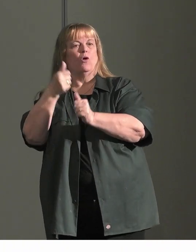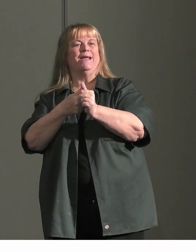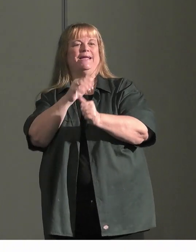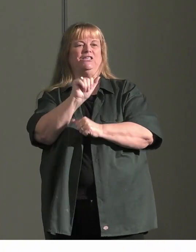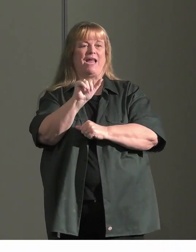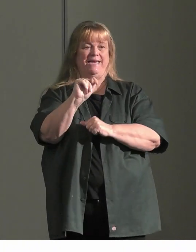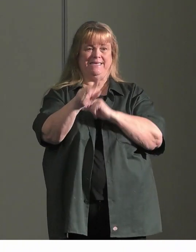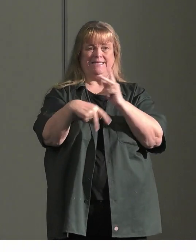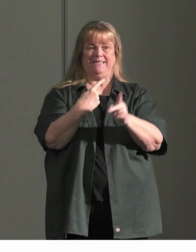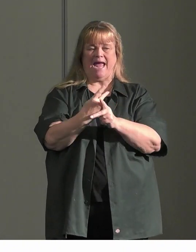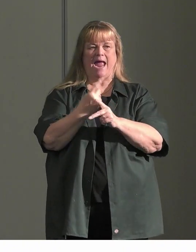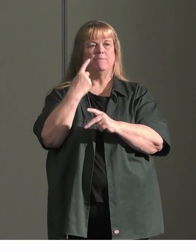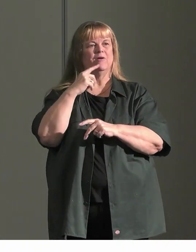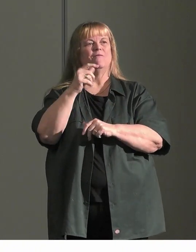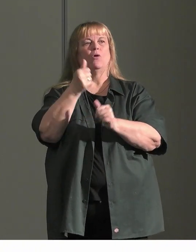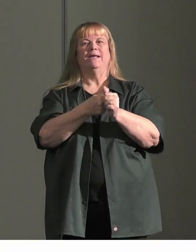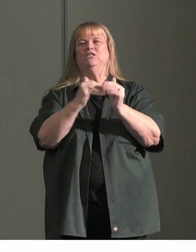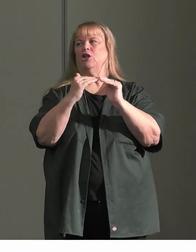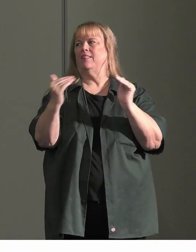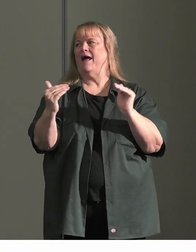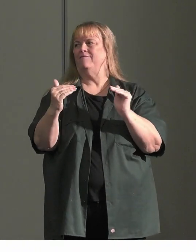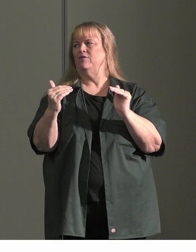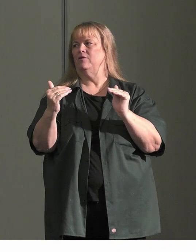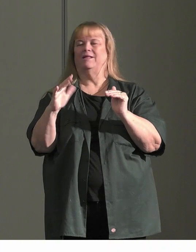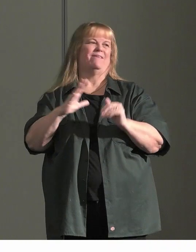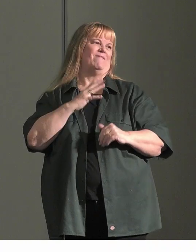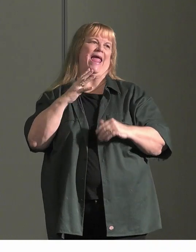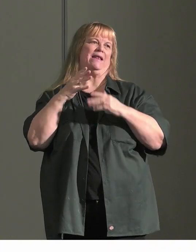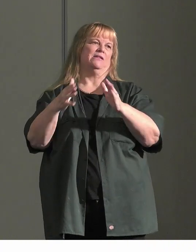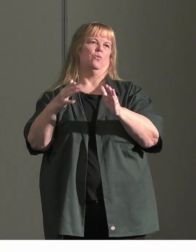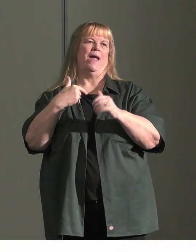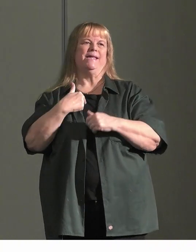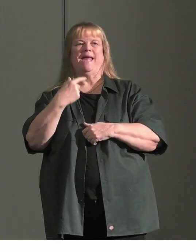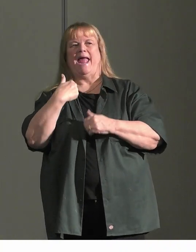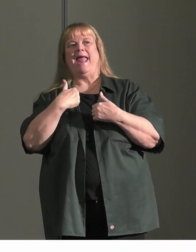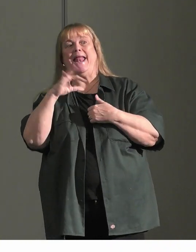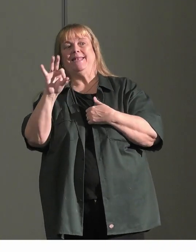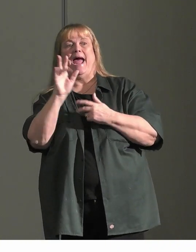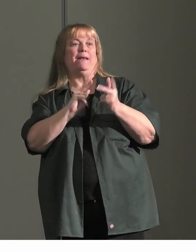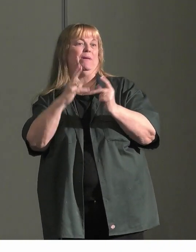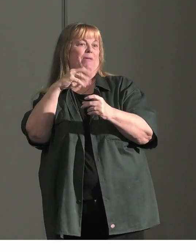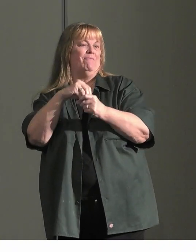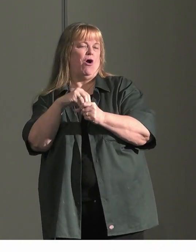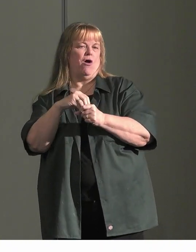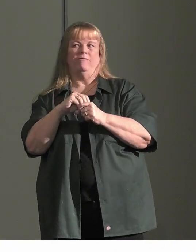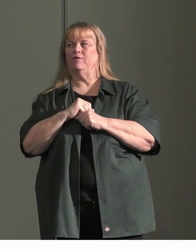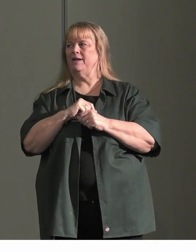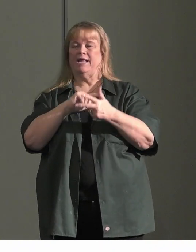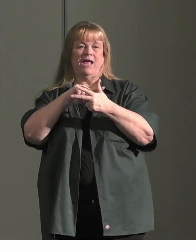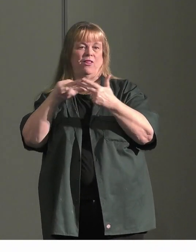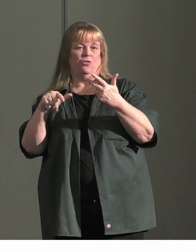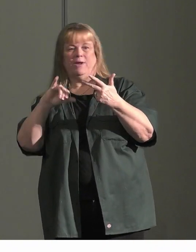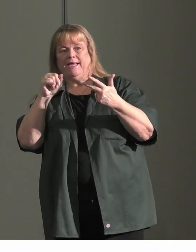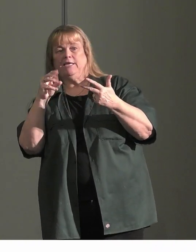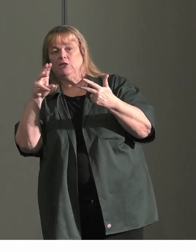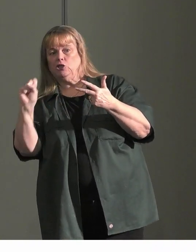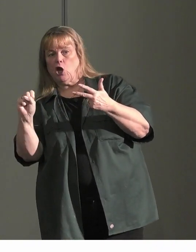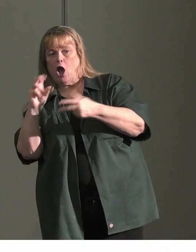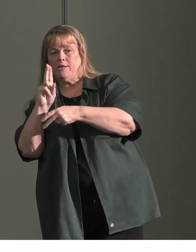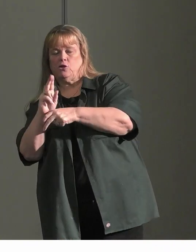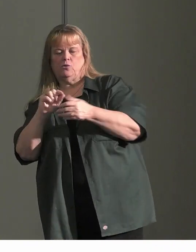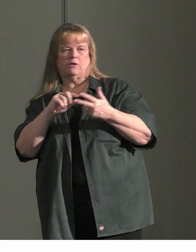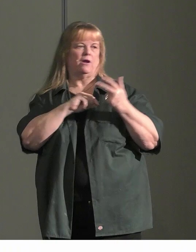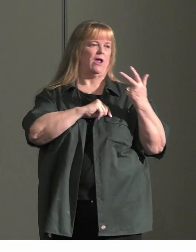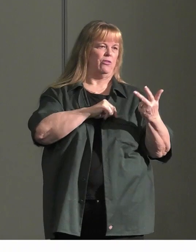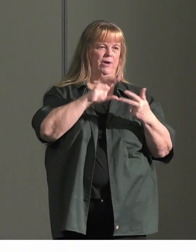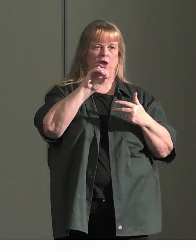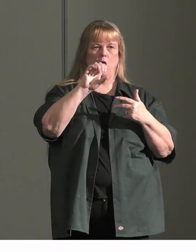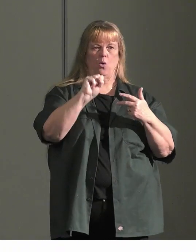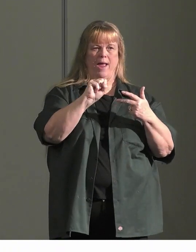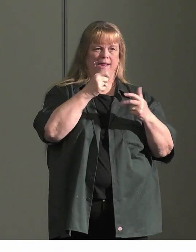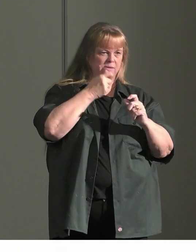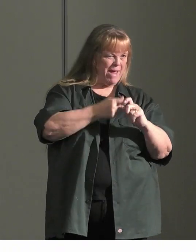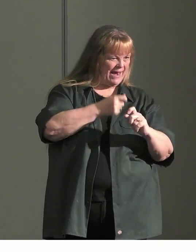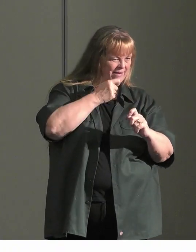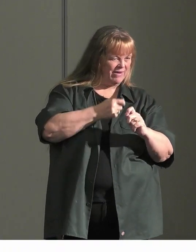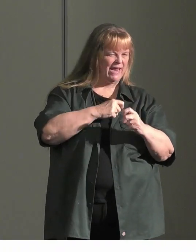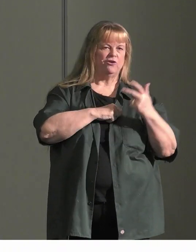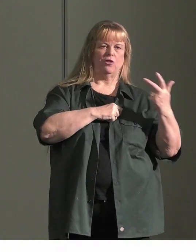type per flow. That say fancy way to say I had nine participants. 3 JAWS users and 3 on Dragon